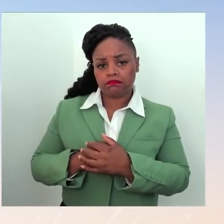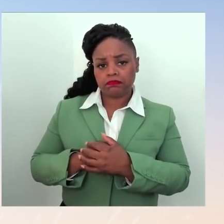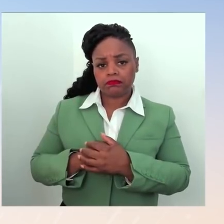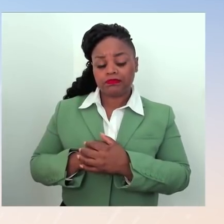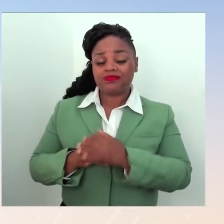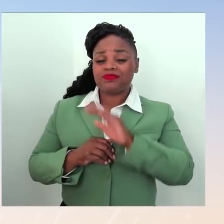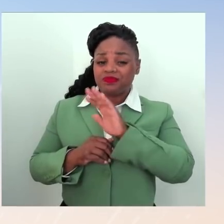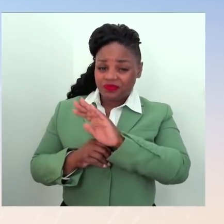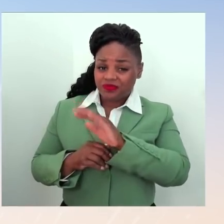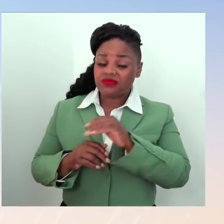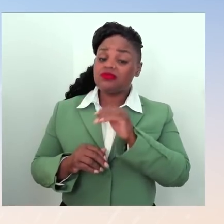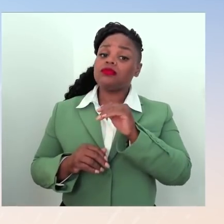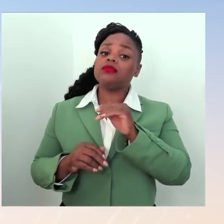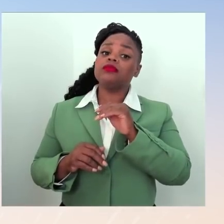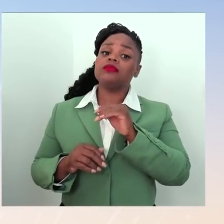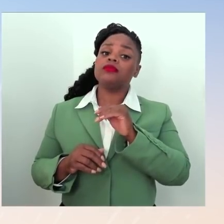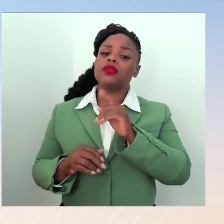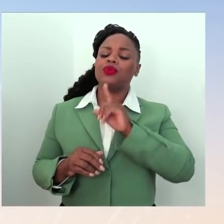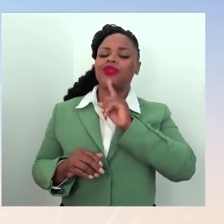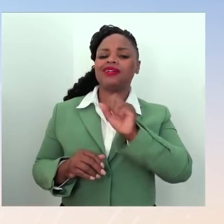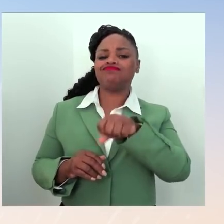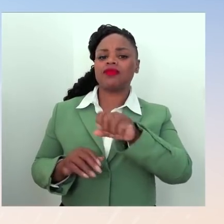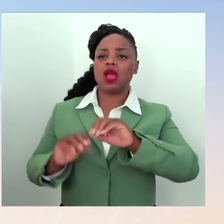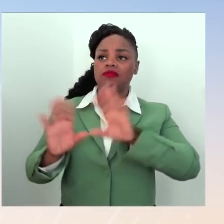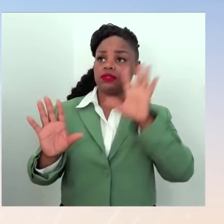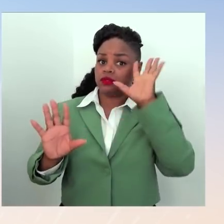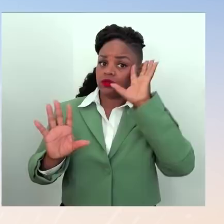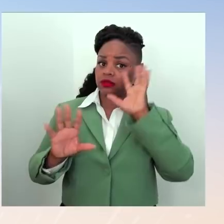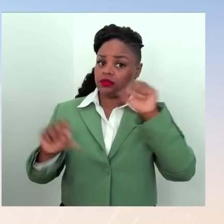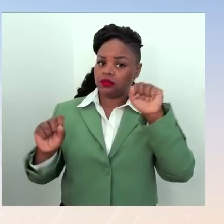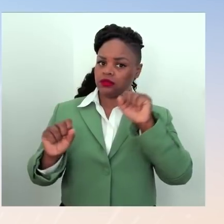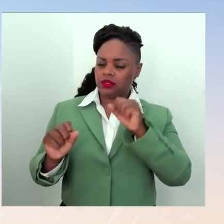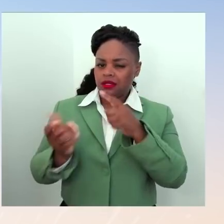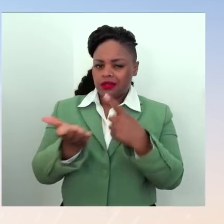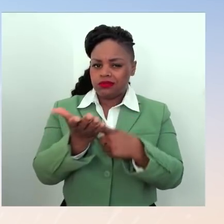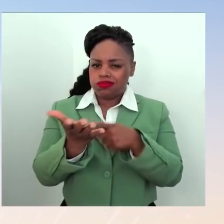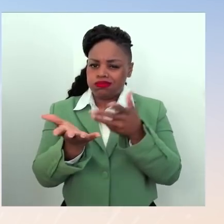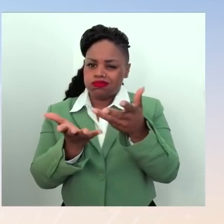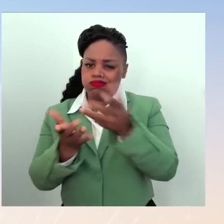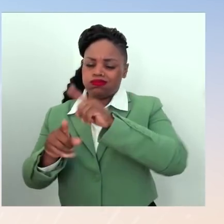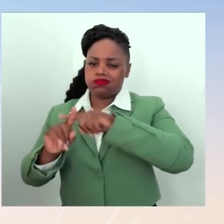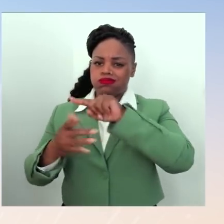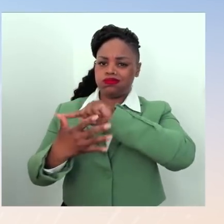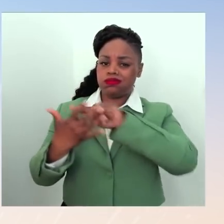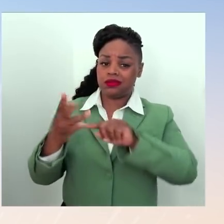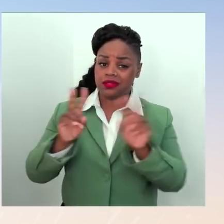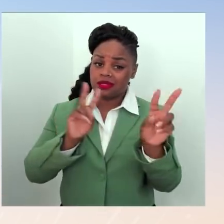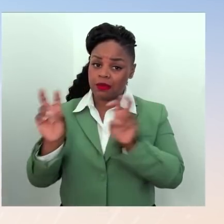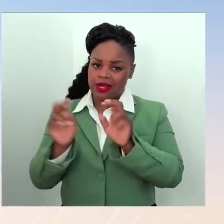this morning about a range of issues; this was part of it. But if you look at Russian imports,